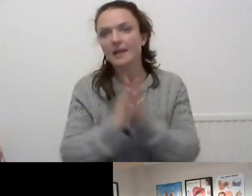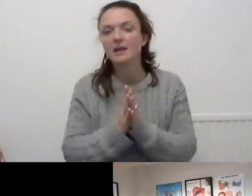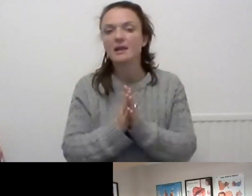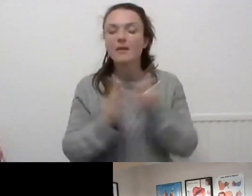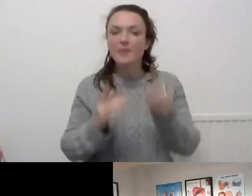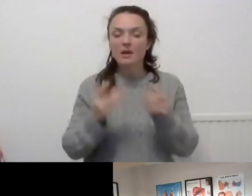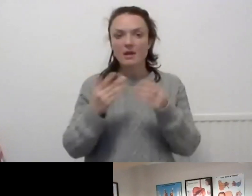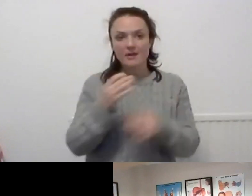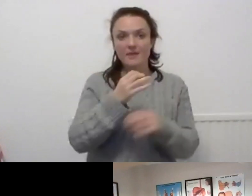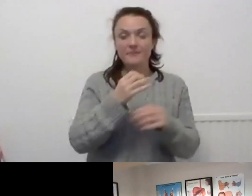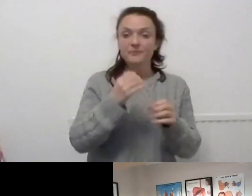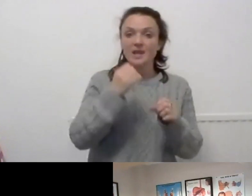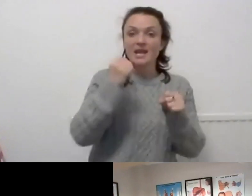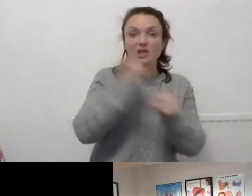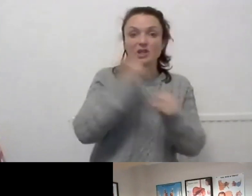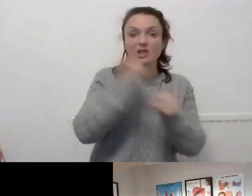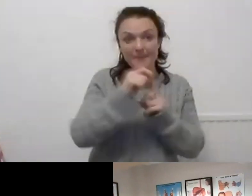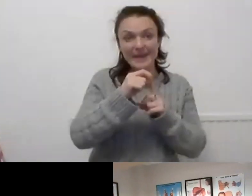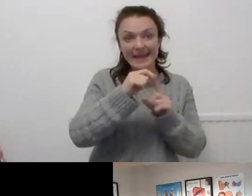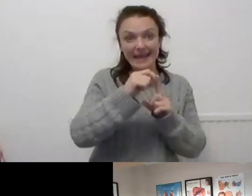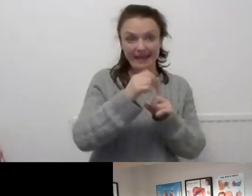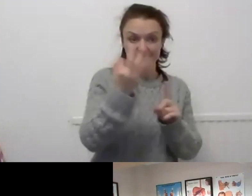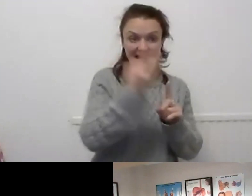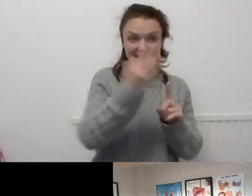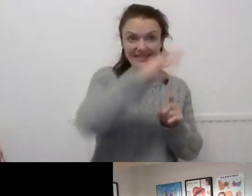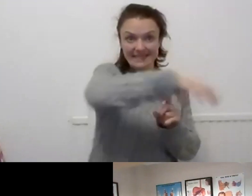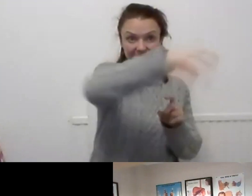and the general practice sites, the 18 general practice sites that are main vaccination centers.